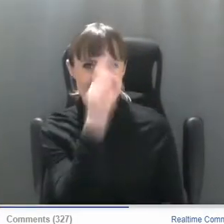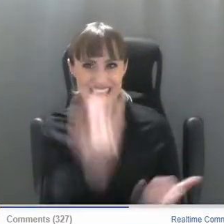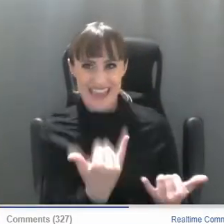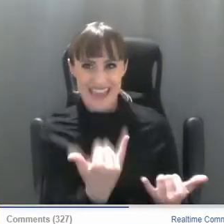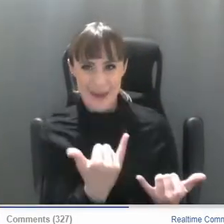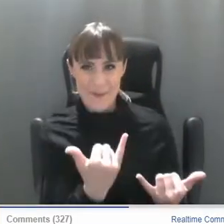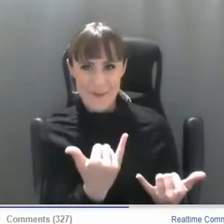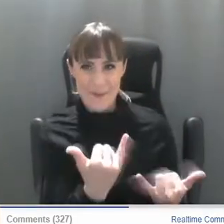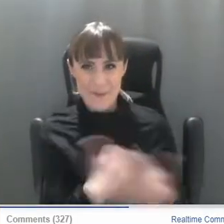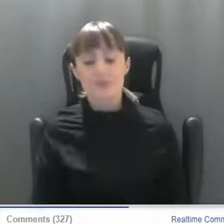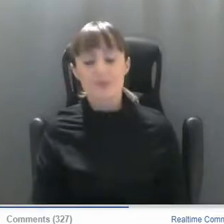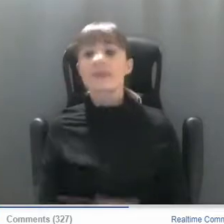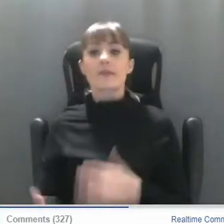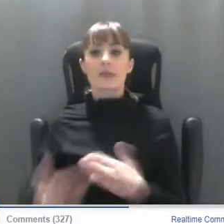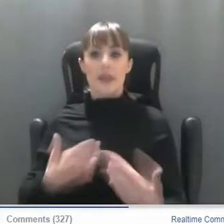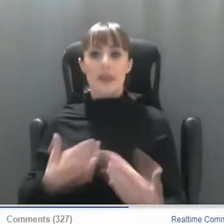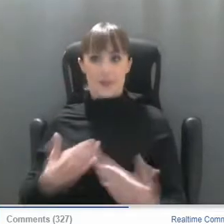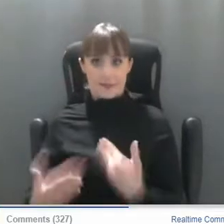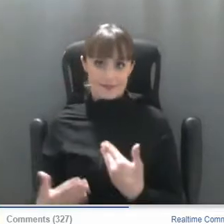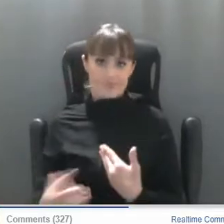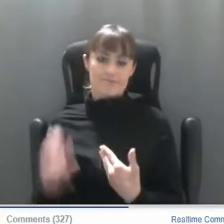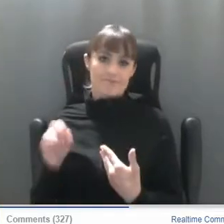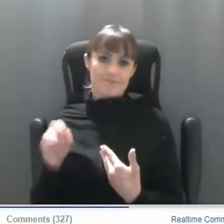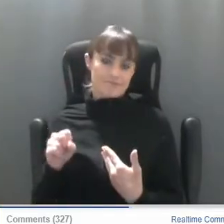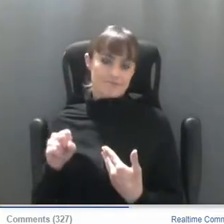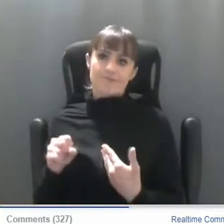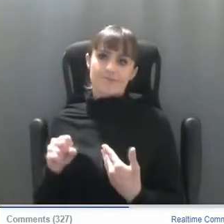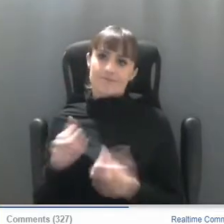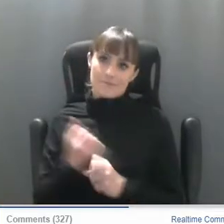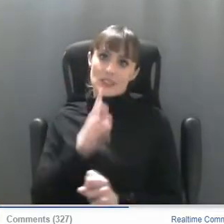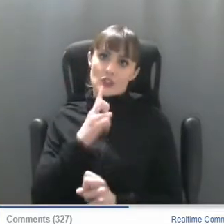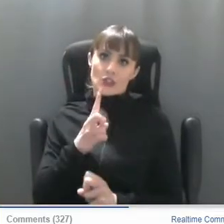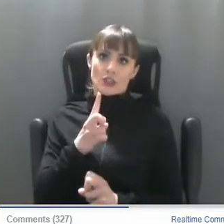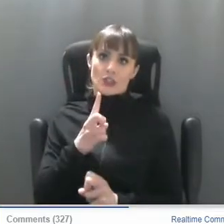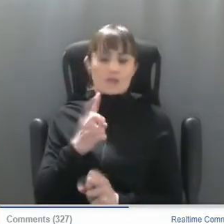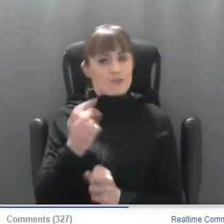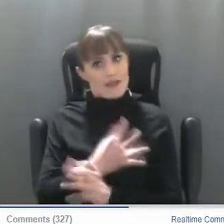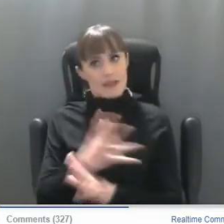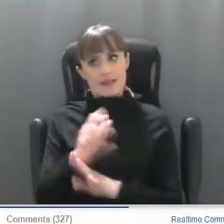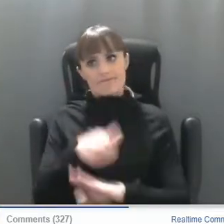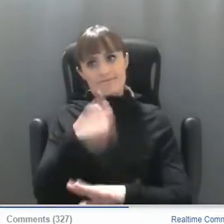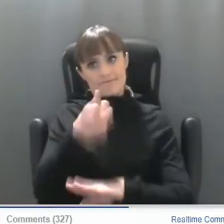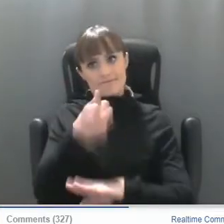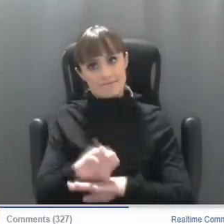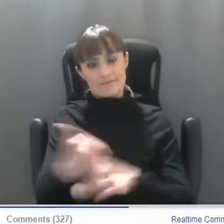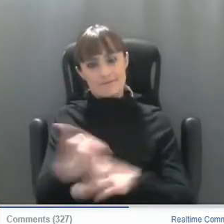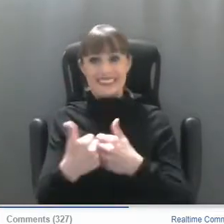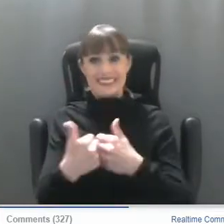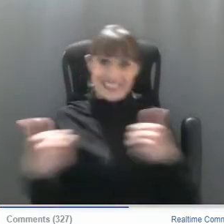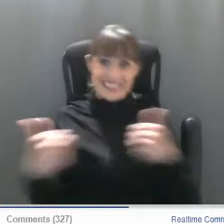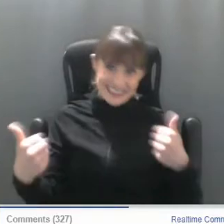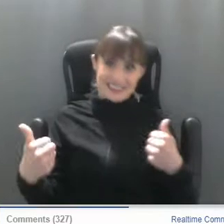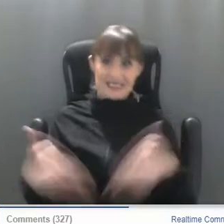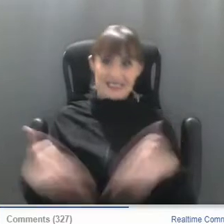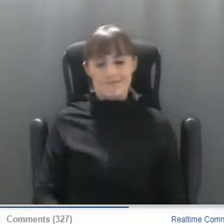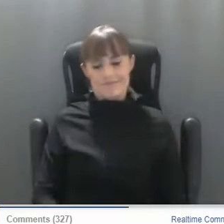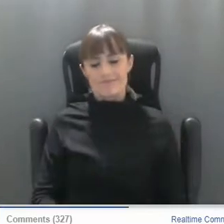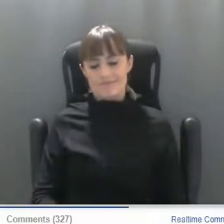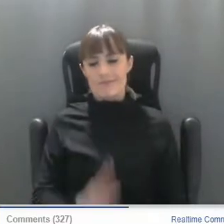that we have distancing and all that good stuff. So, all of the Facebook field trips you guys, I love that you love them. Thank you for the positive feedback in